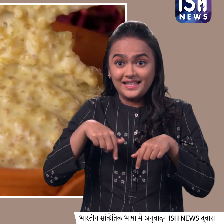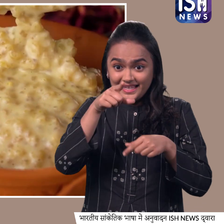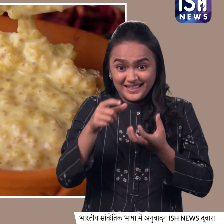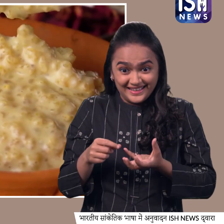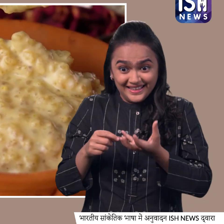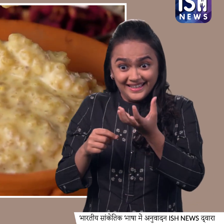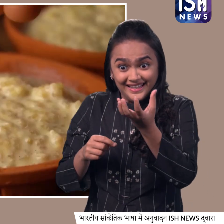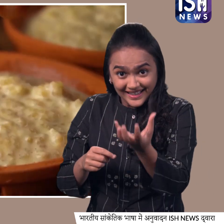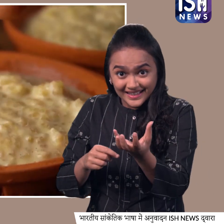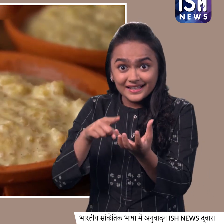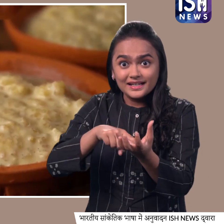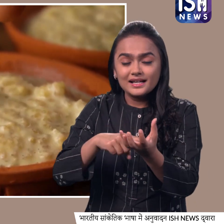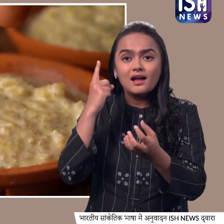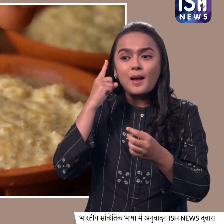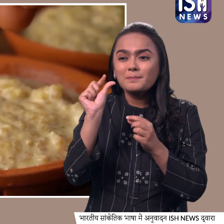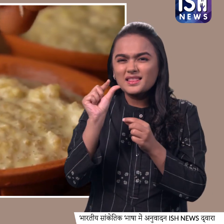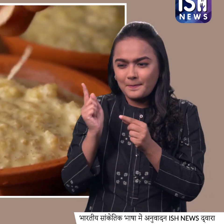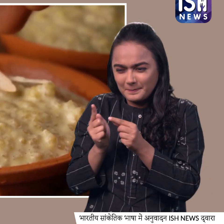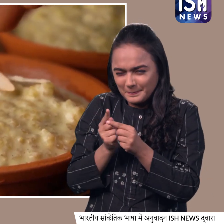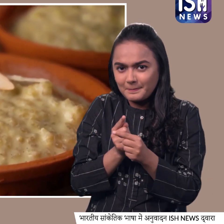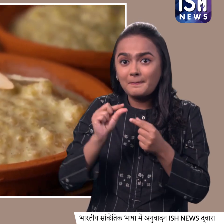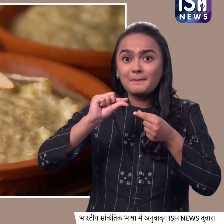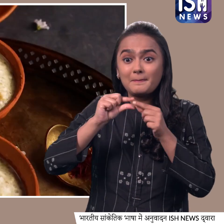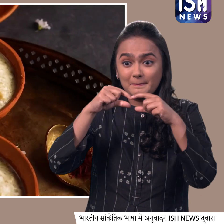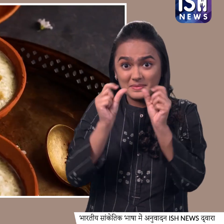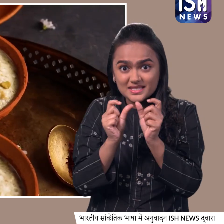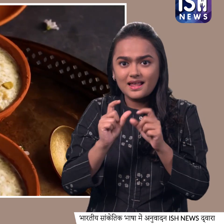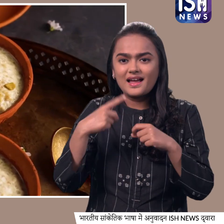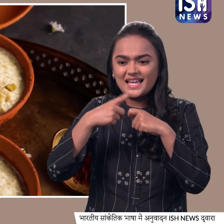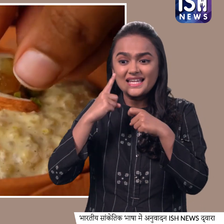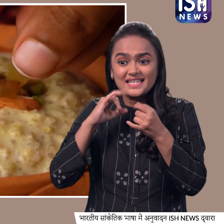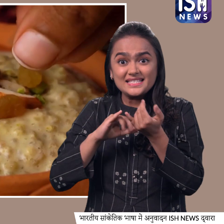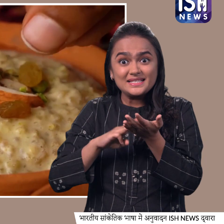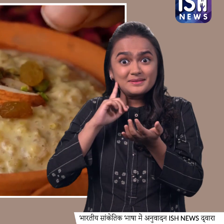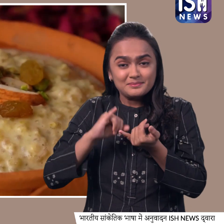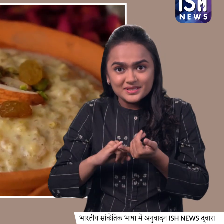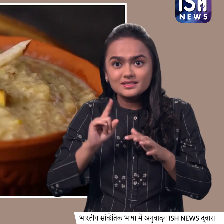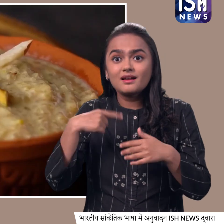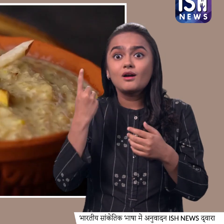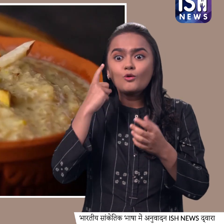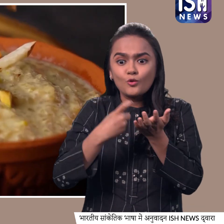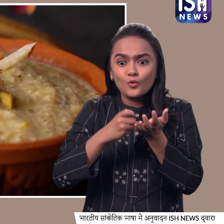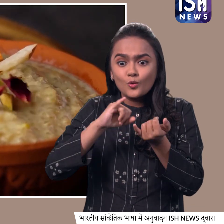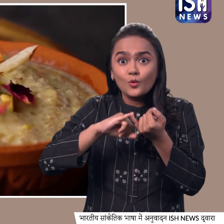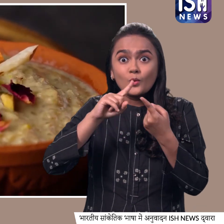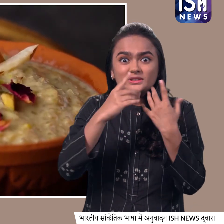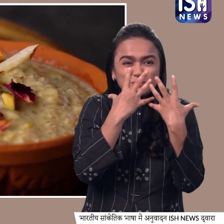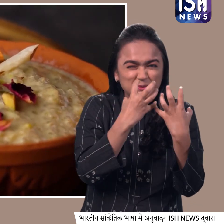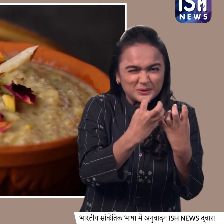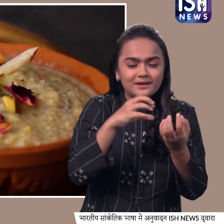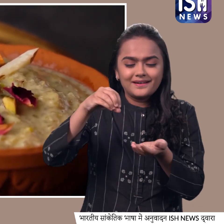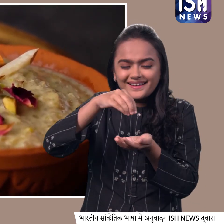While serving, serve the kheer topped with chopped almonds, pistachio, raisins and dried rose petals.